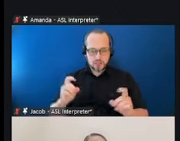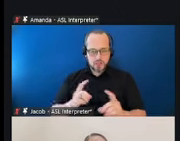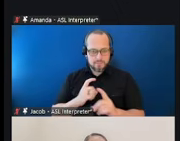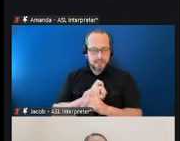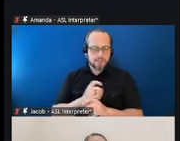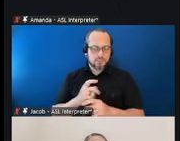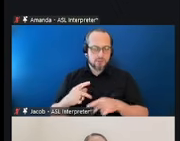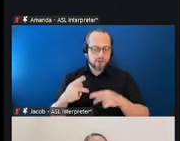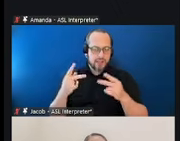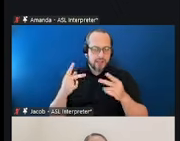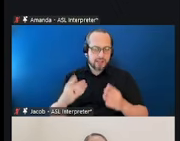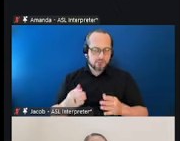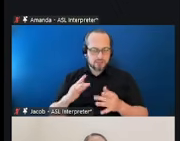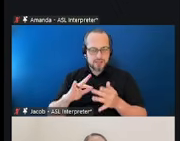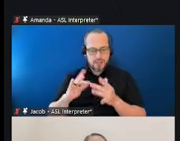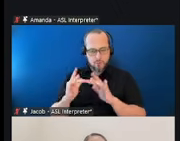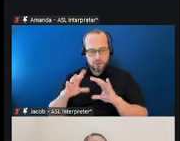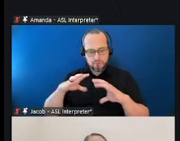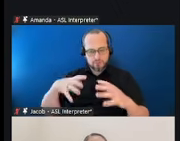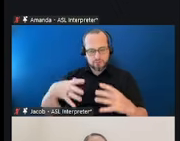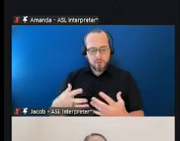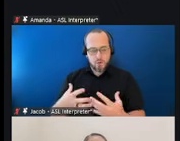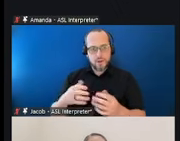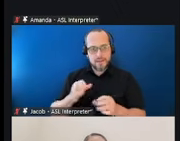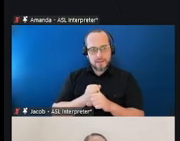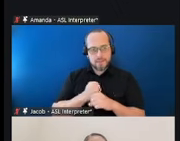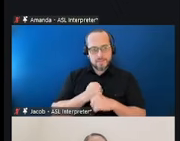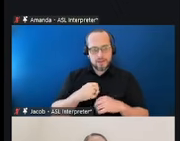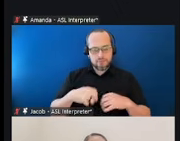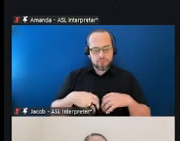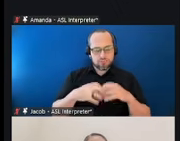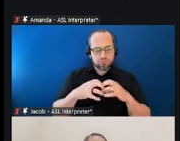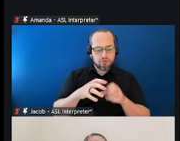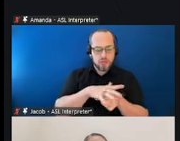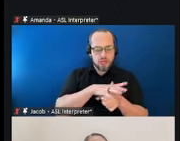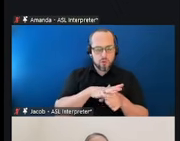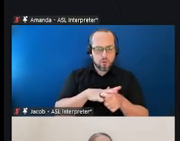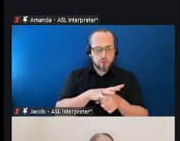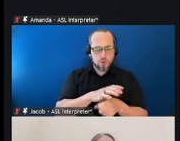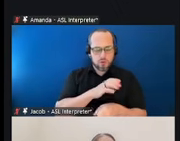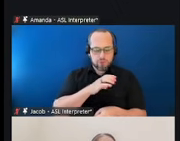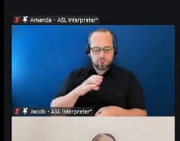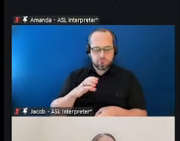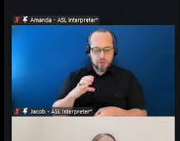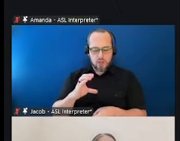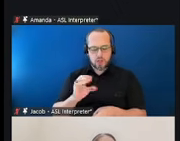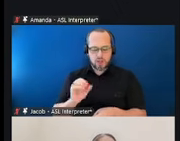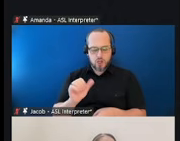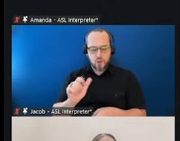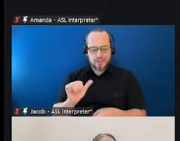but also uh create local coalitions, which we have done. Uh, Trillium worked with Access East